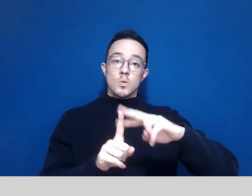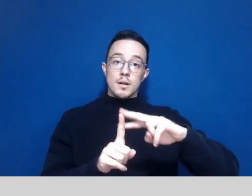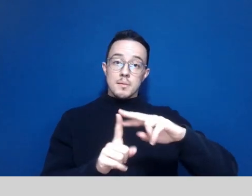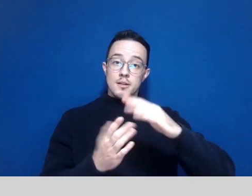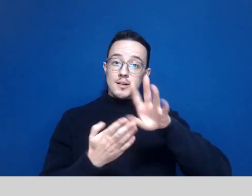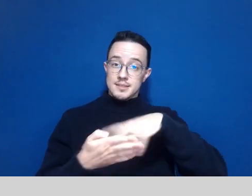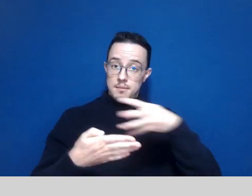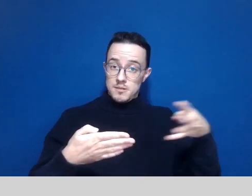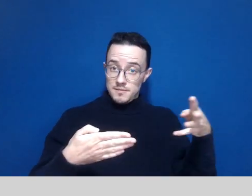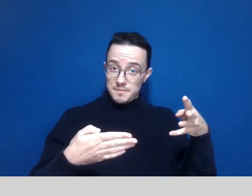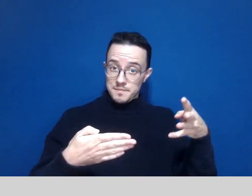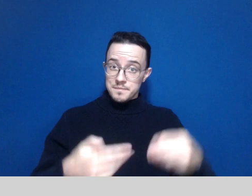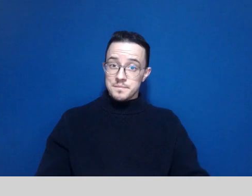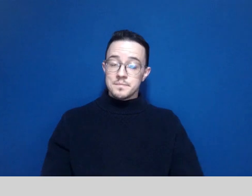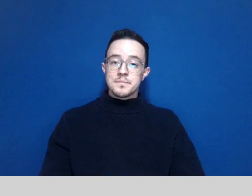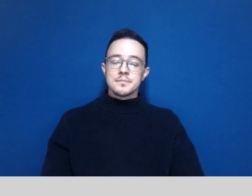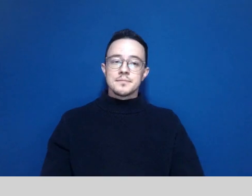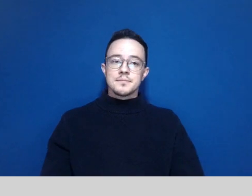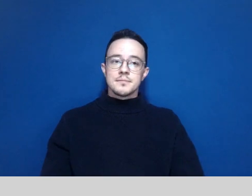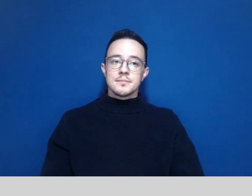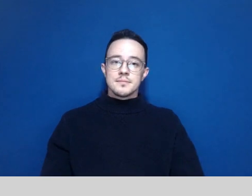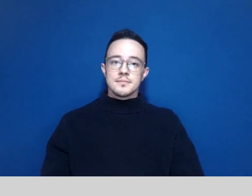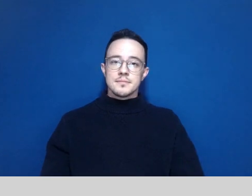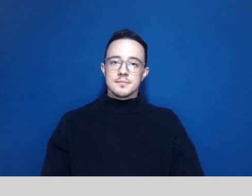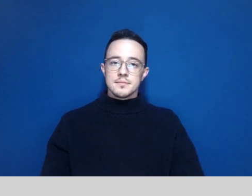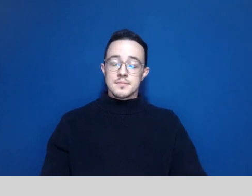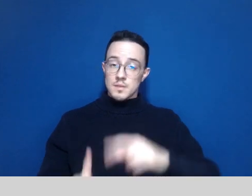or sorry, the vocabulary list and the vocabulary table.